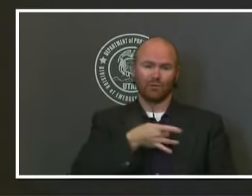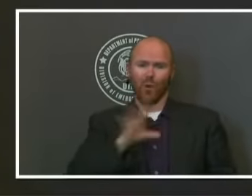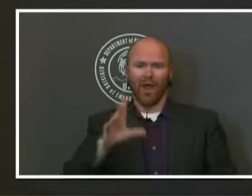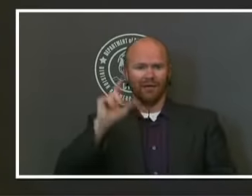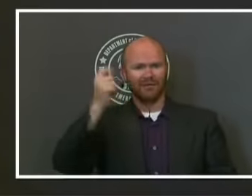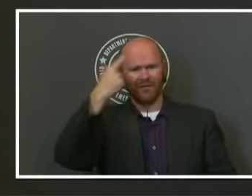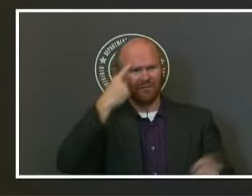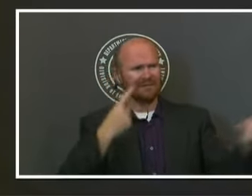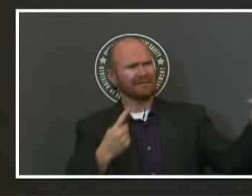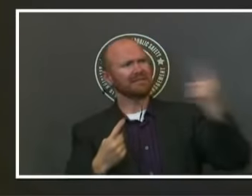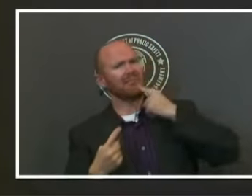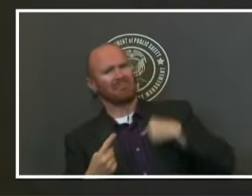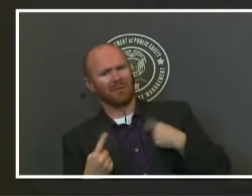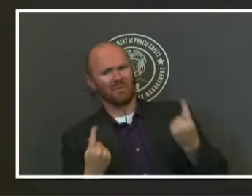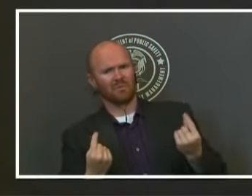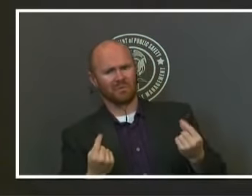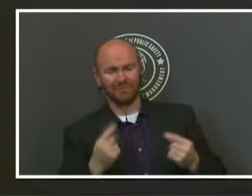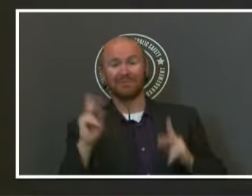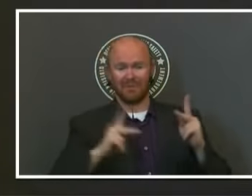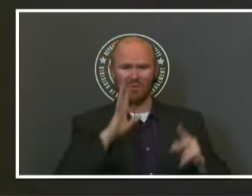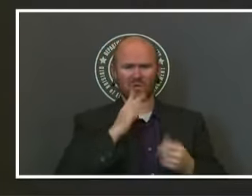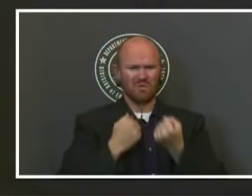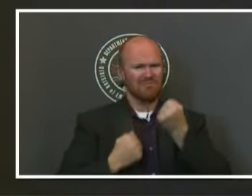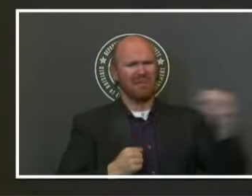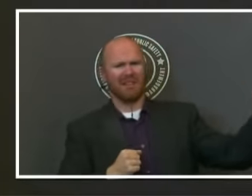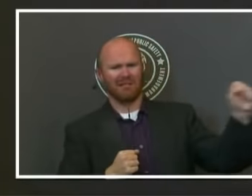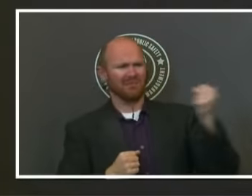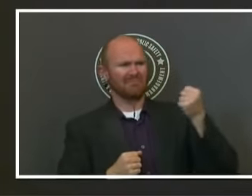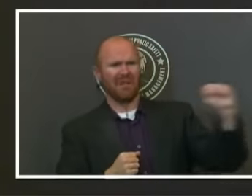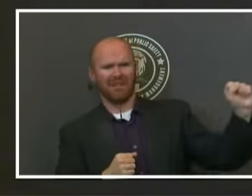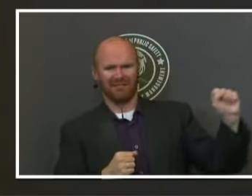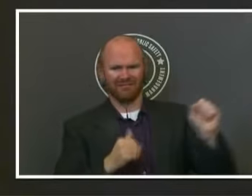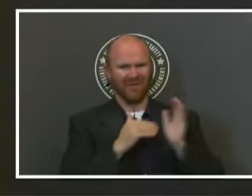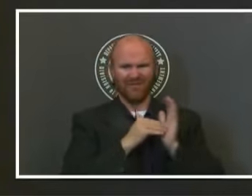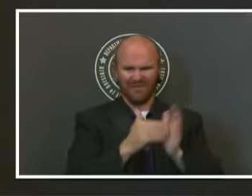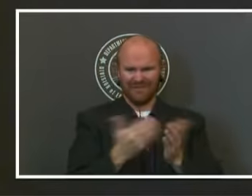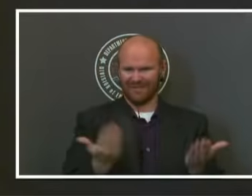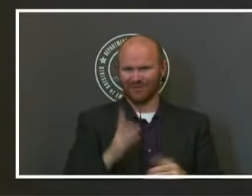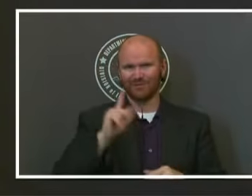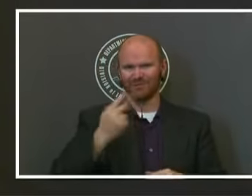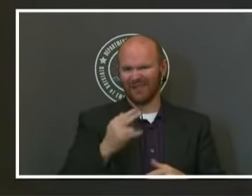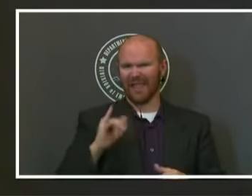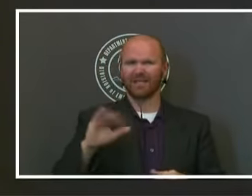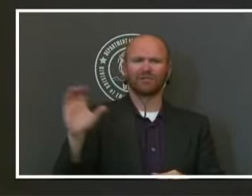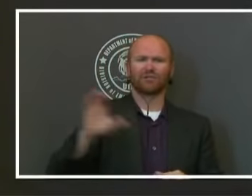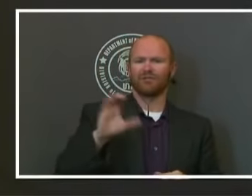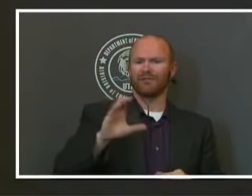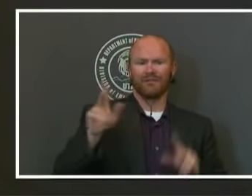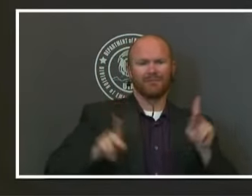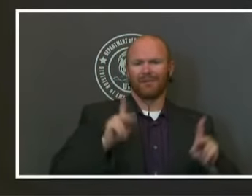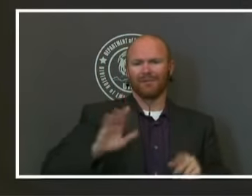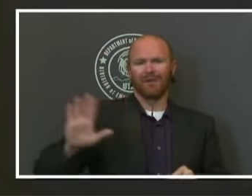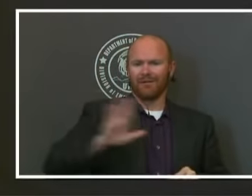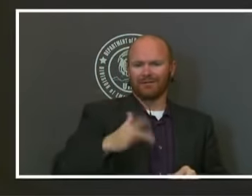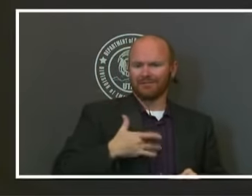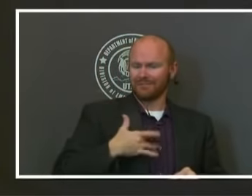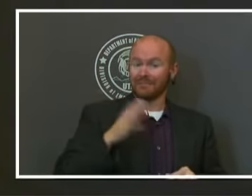people in fact rebel against government telling them what to do